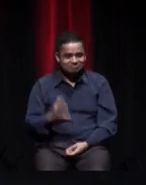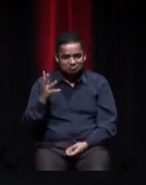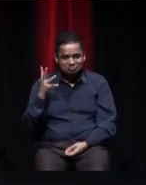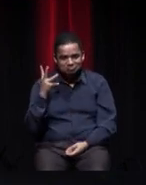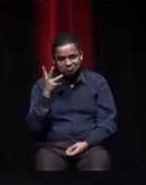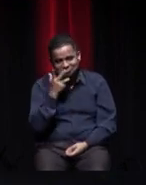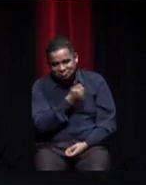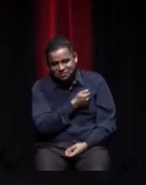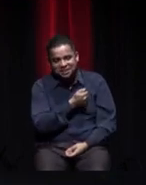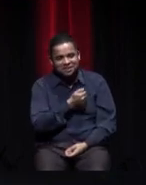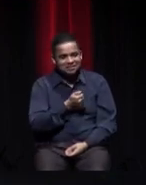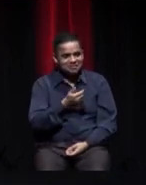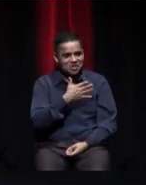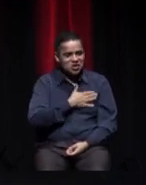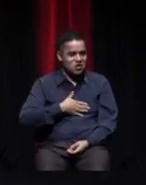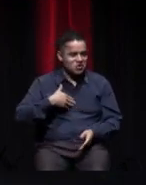I liked the question.